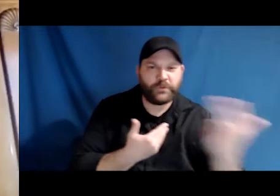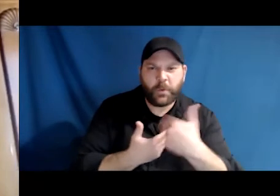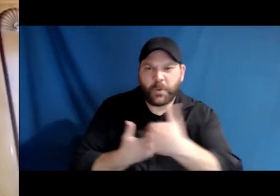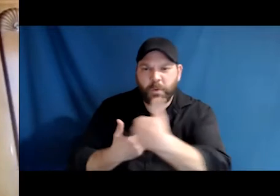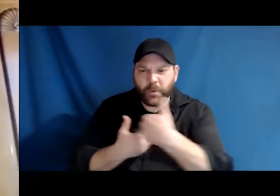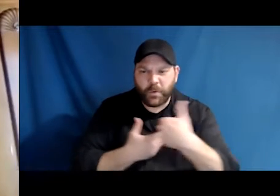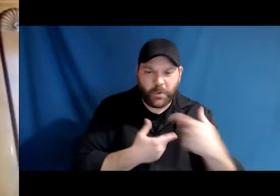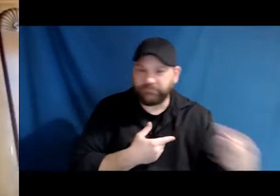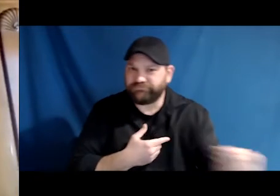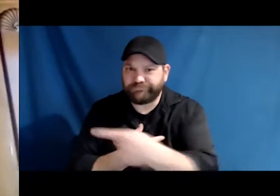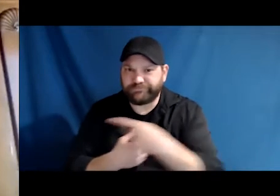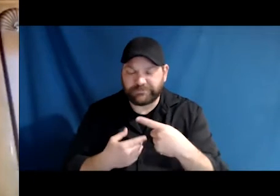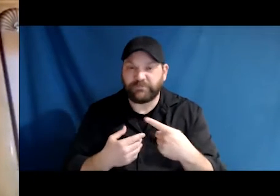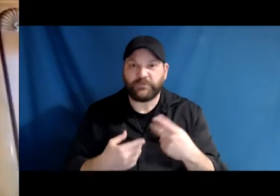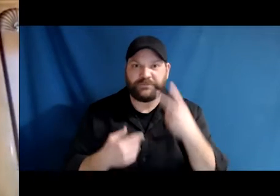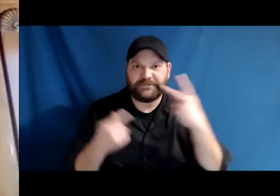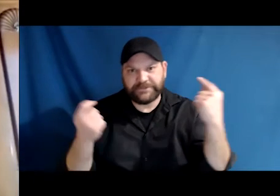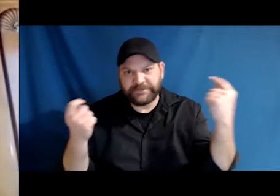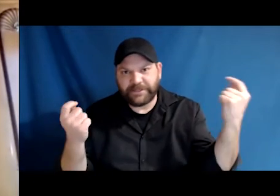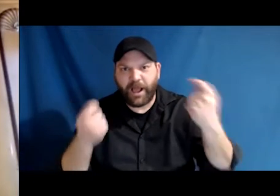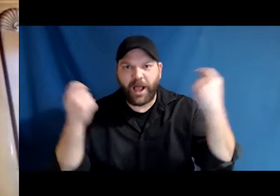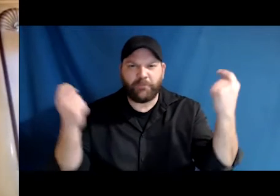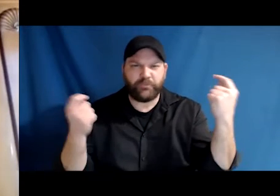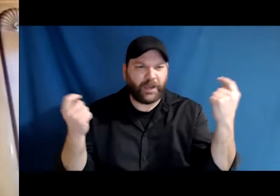to support and strengthen the university in these most demanding of times.